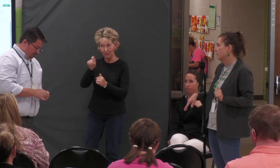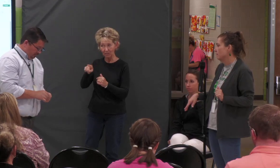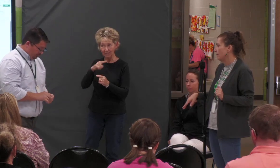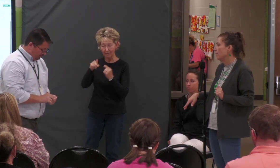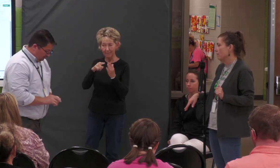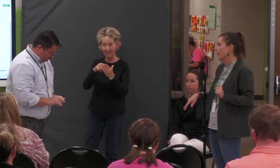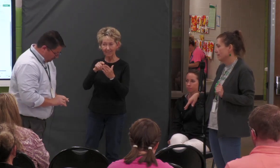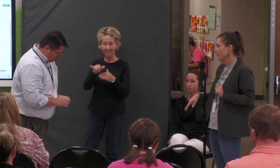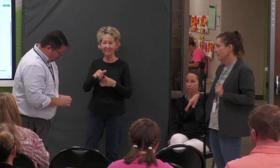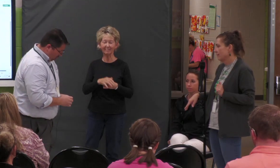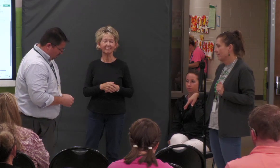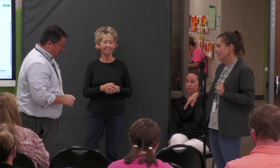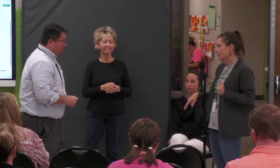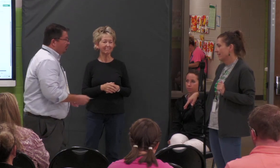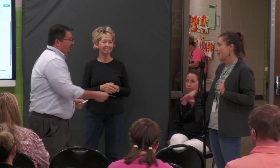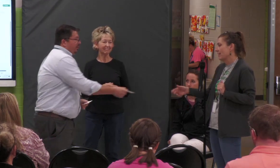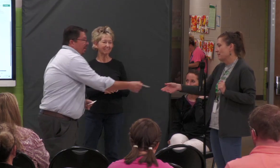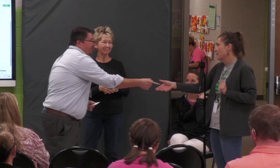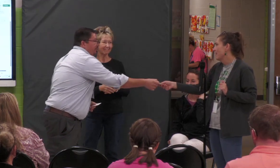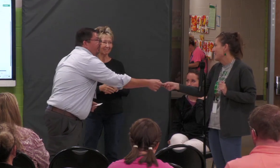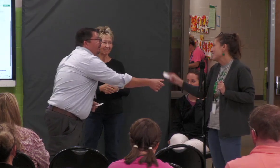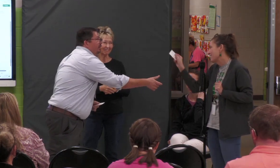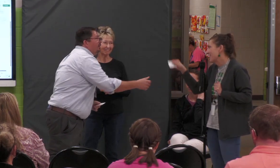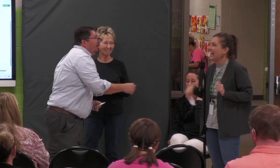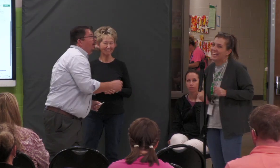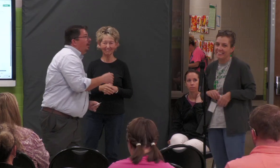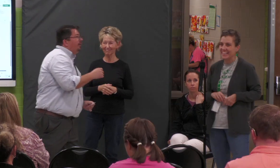about